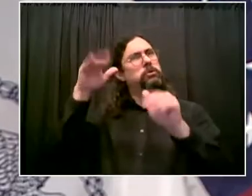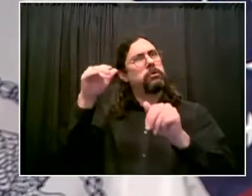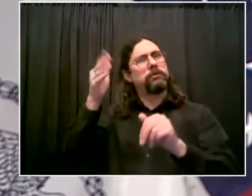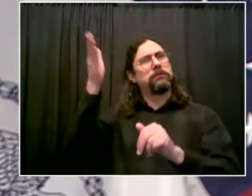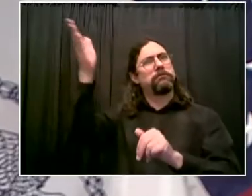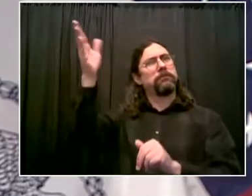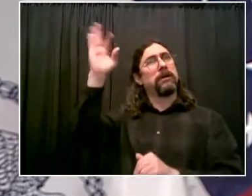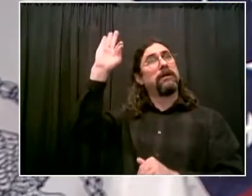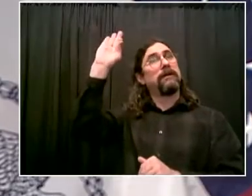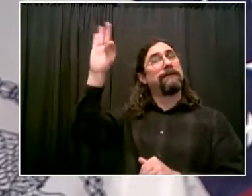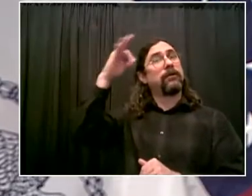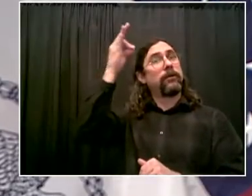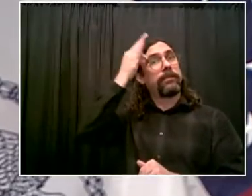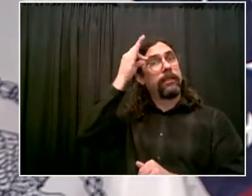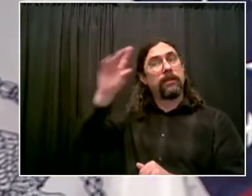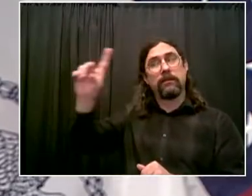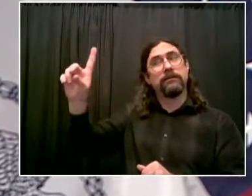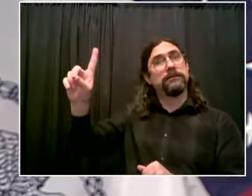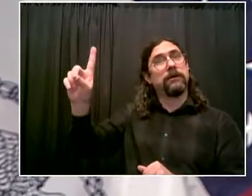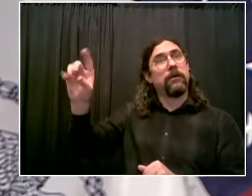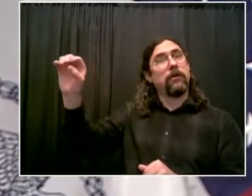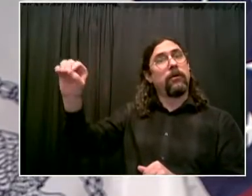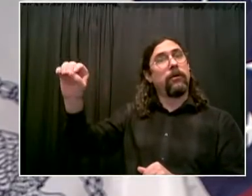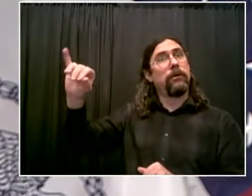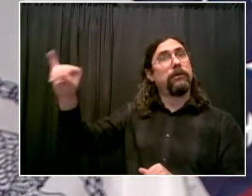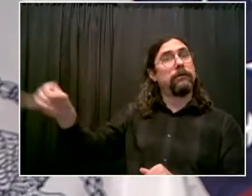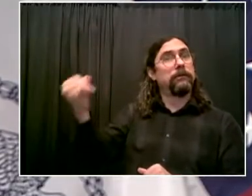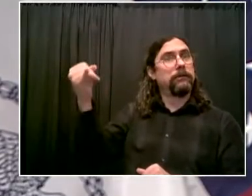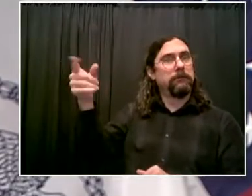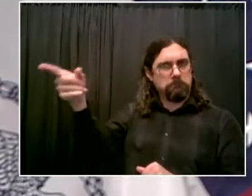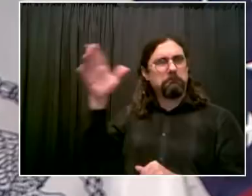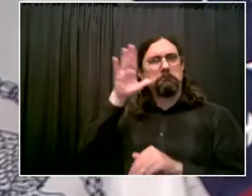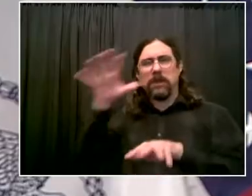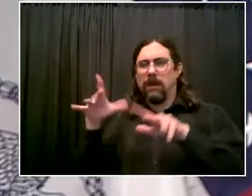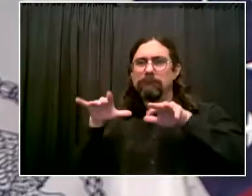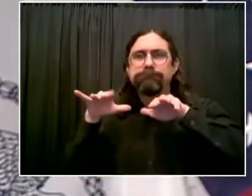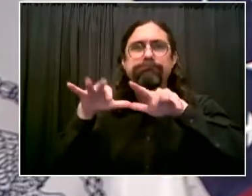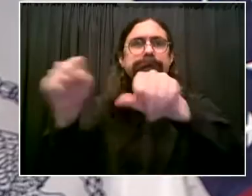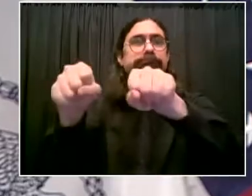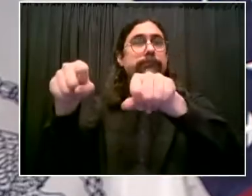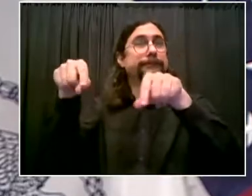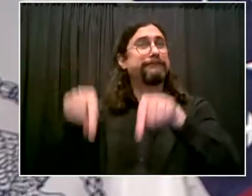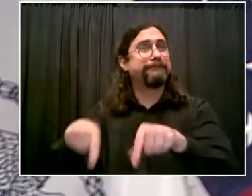WILL NEVER LET THAT HAPPEN AGAIN ON MY WATCH. I HOPE WE NEVER HAVE OCCASION TO